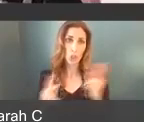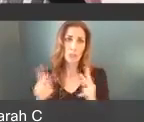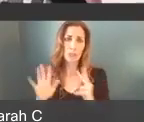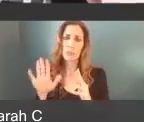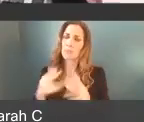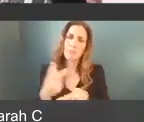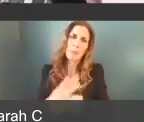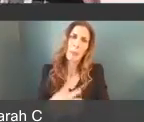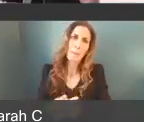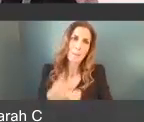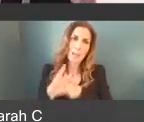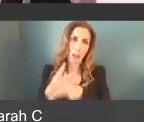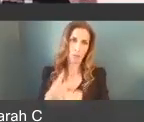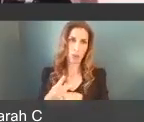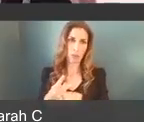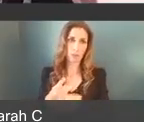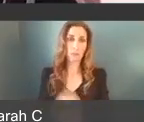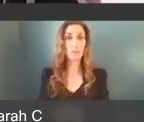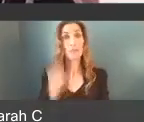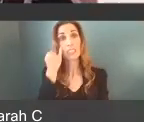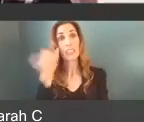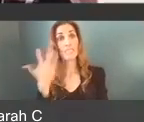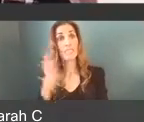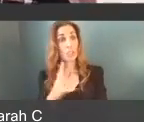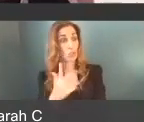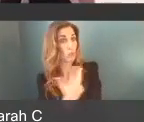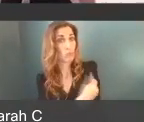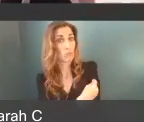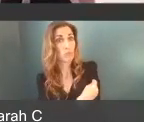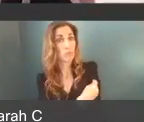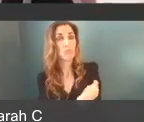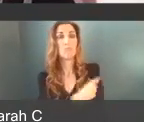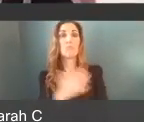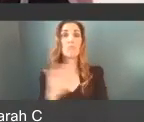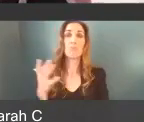Certainly if you have been vaccinated, and there's a considerable number of people now who have been,